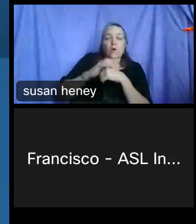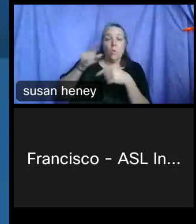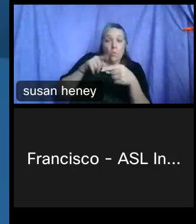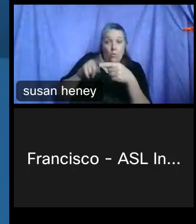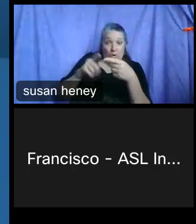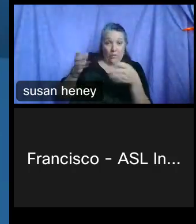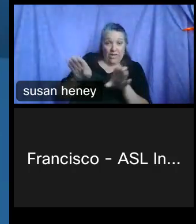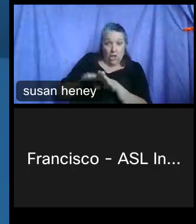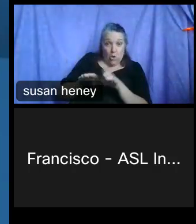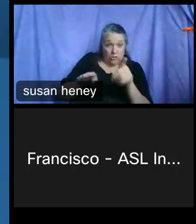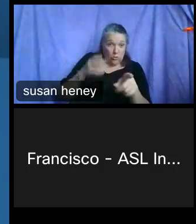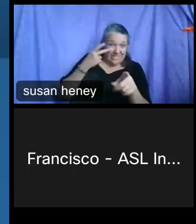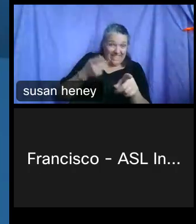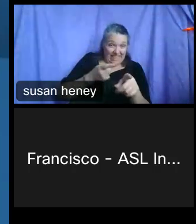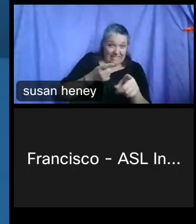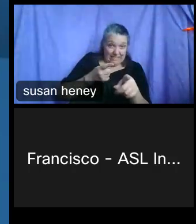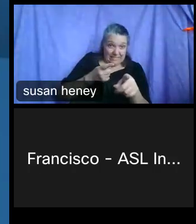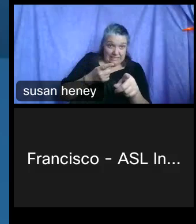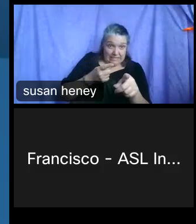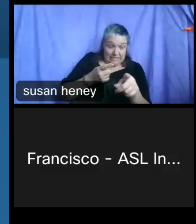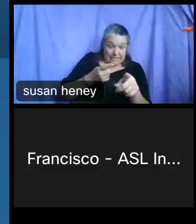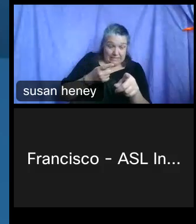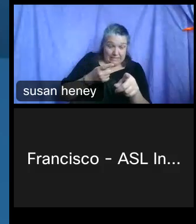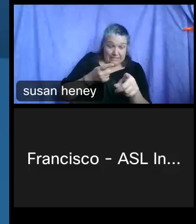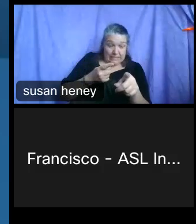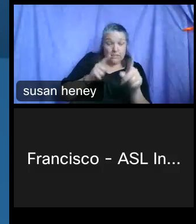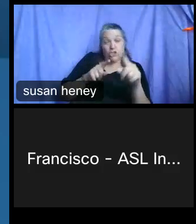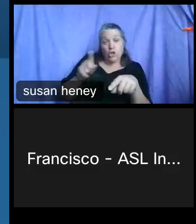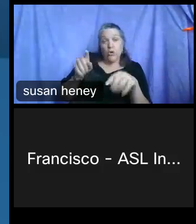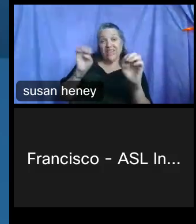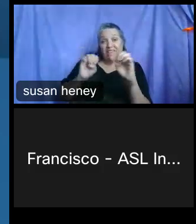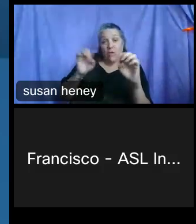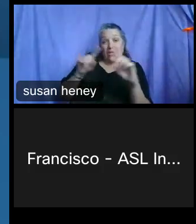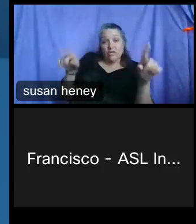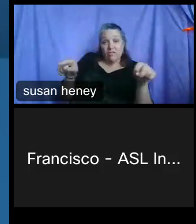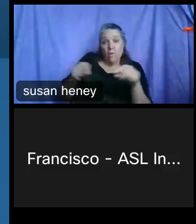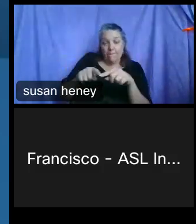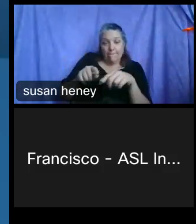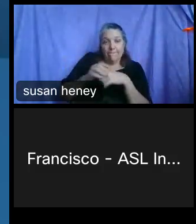this is the screen that will appear. To be taken to the evaluation form, simply click the blue area